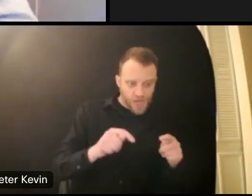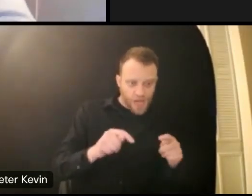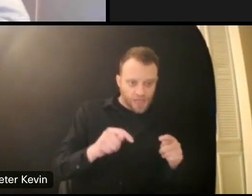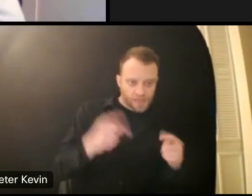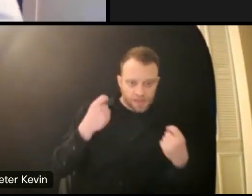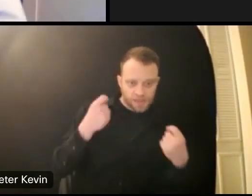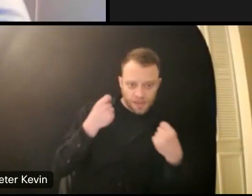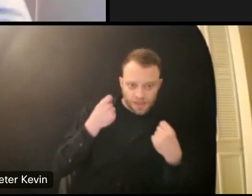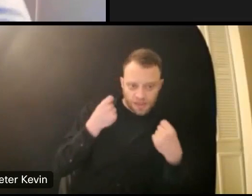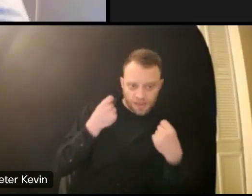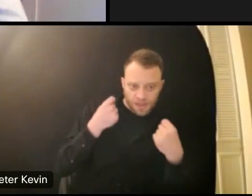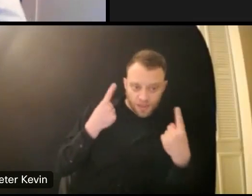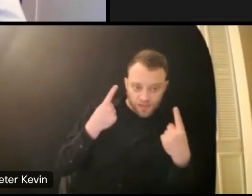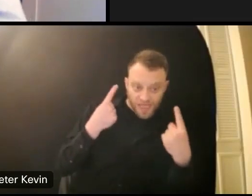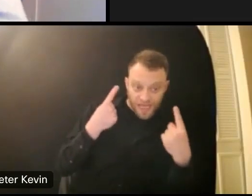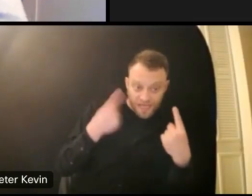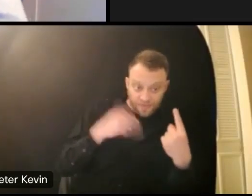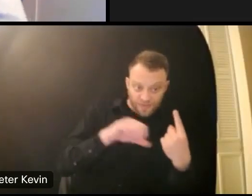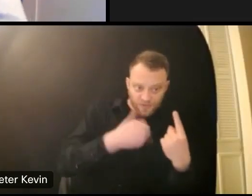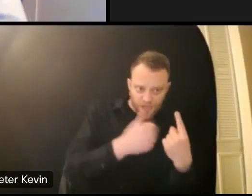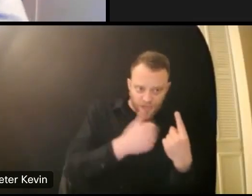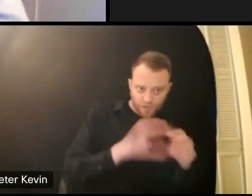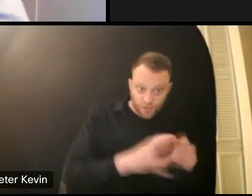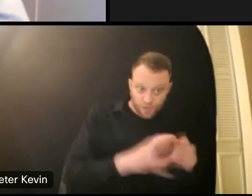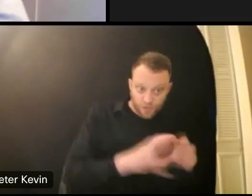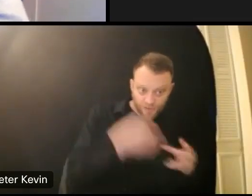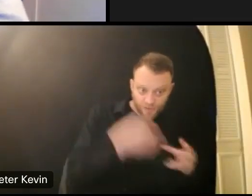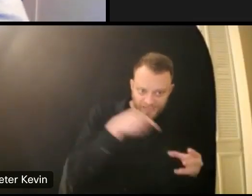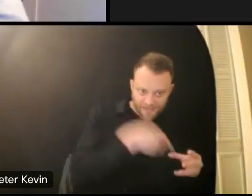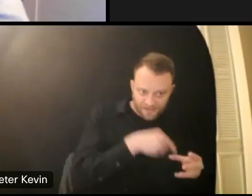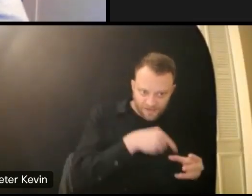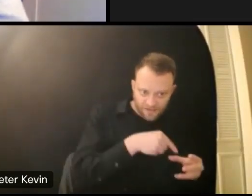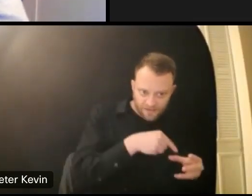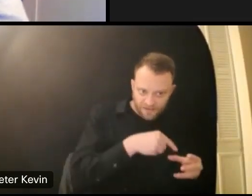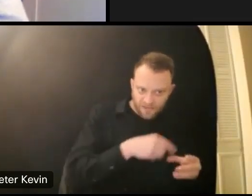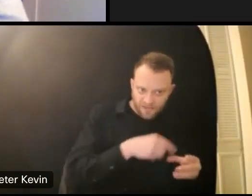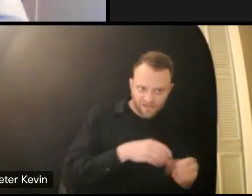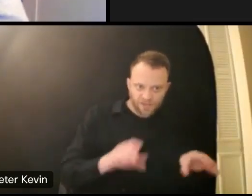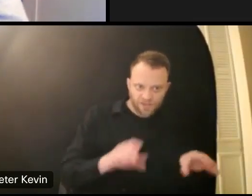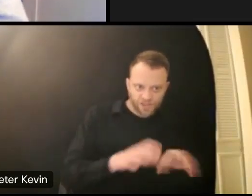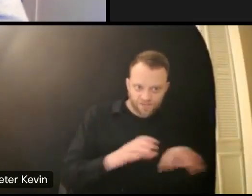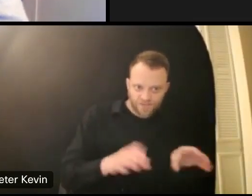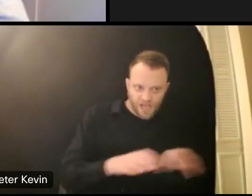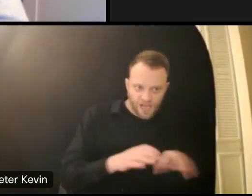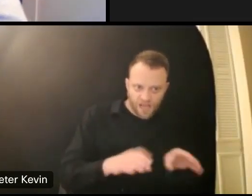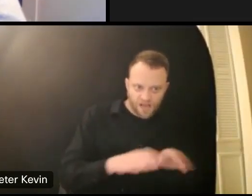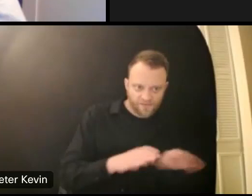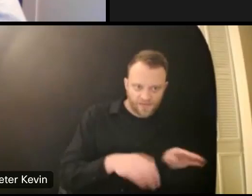they want and sometimes I have found over the course of my career as an ANC Commissioner that